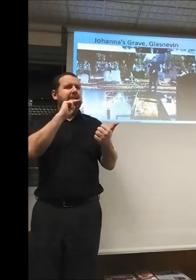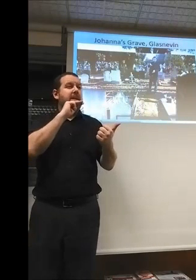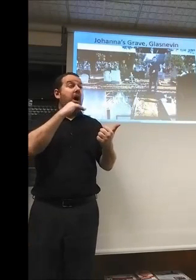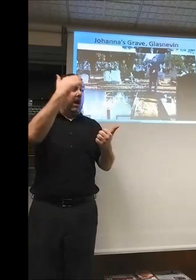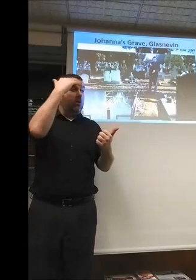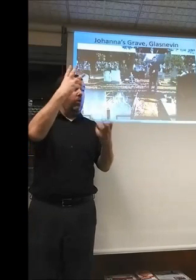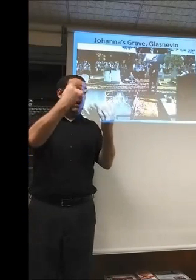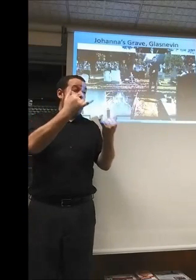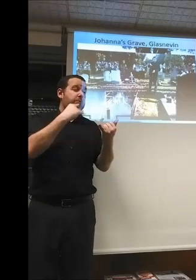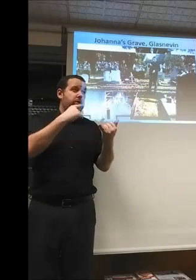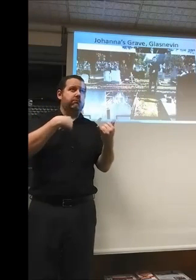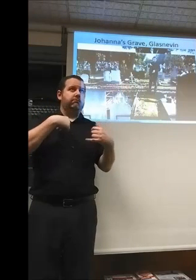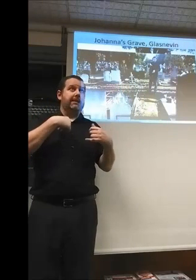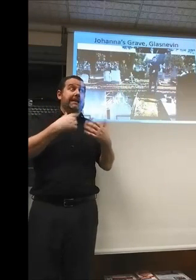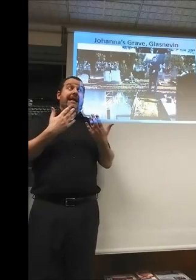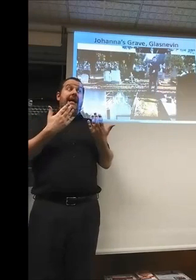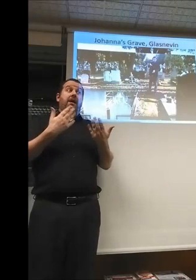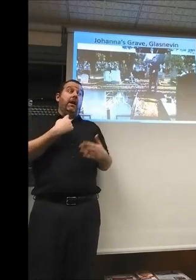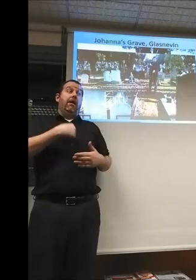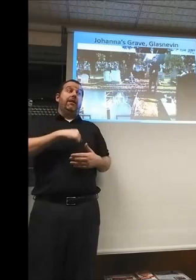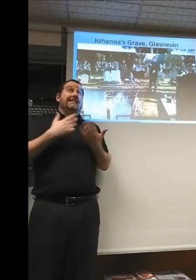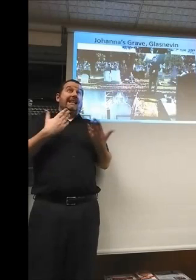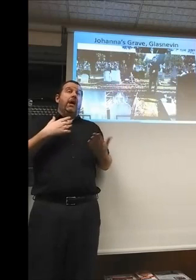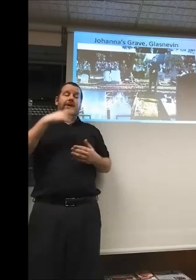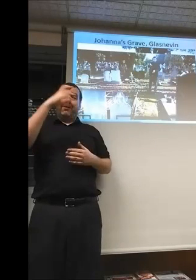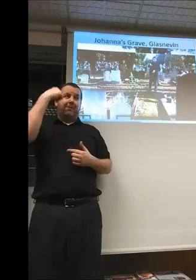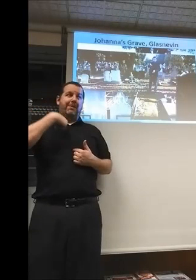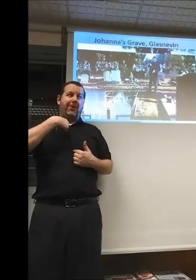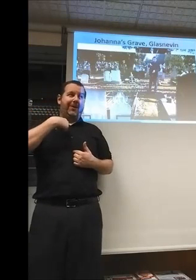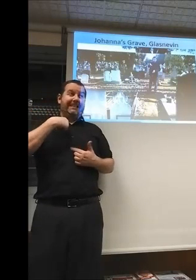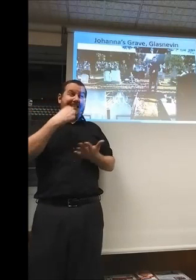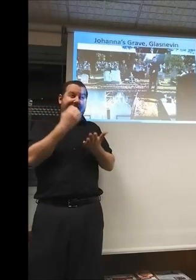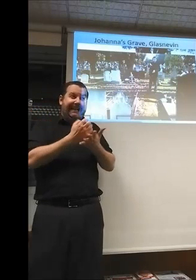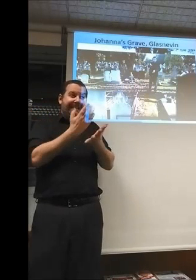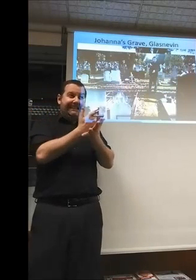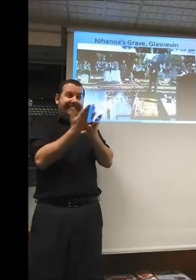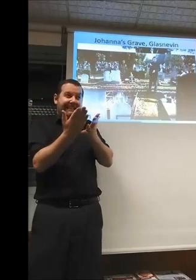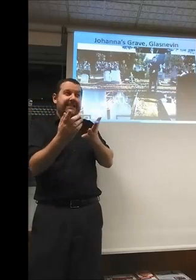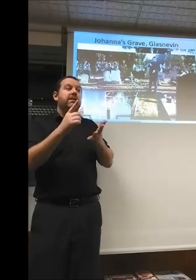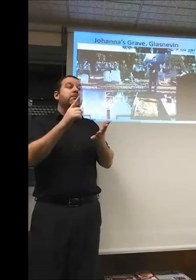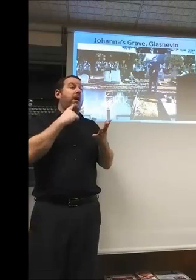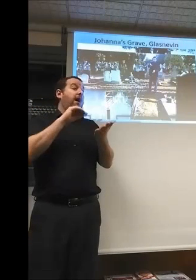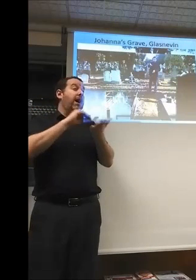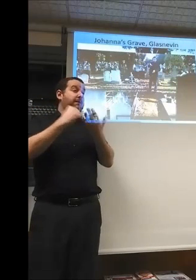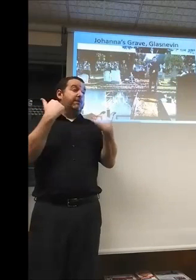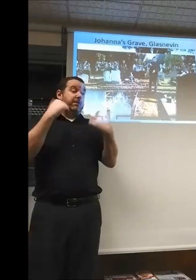(Oh , yeah thats right I forgot to mention that) in the video you might have seen two